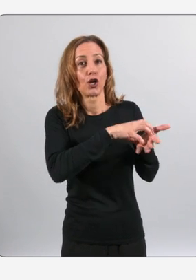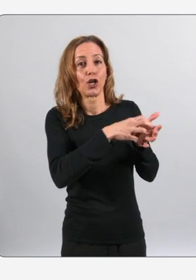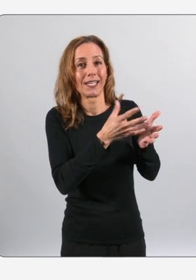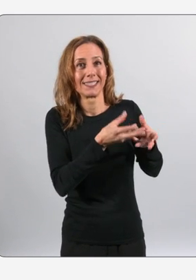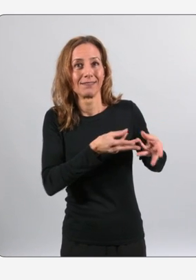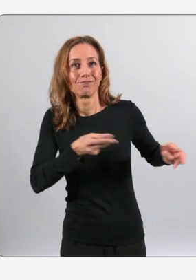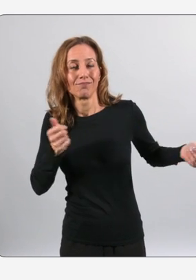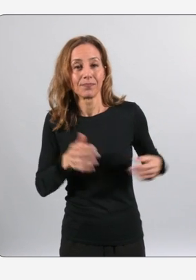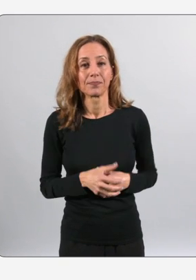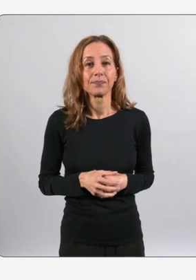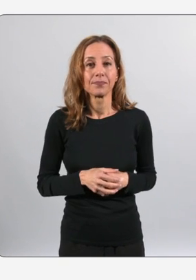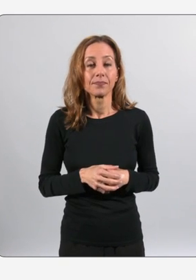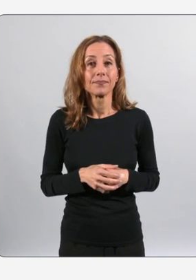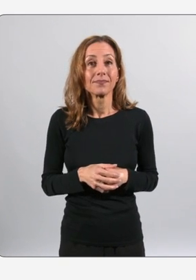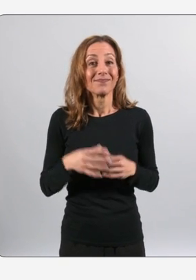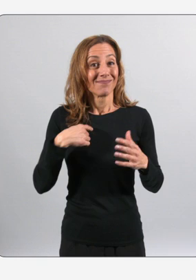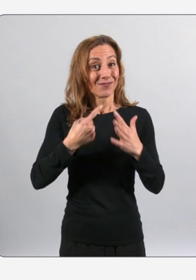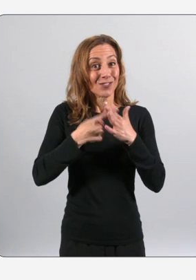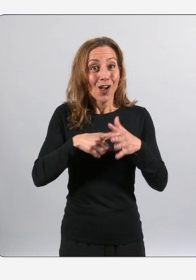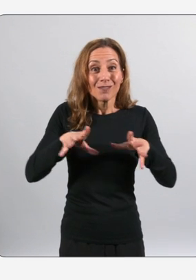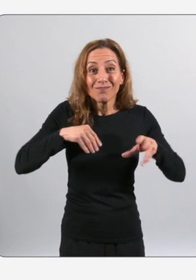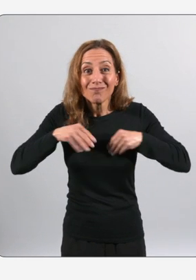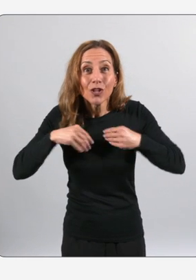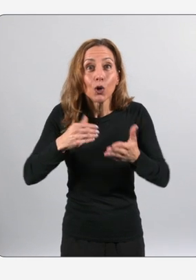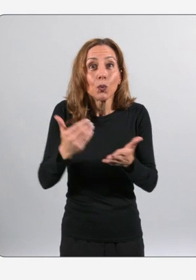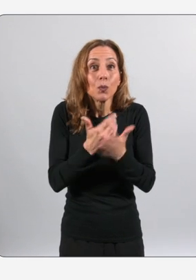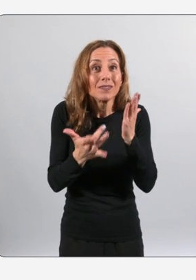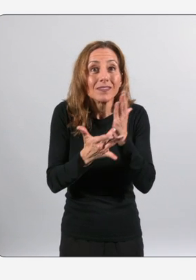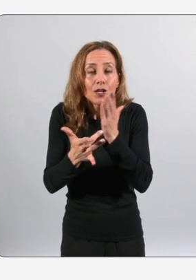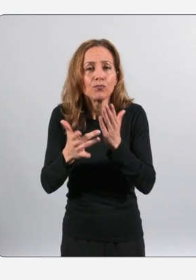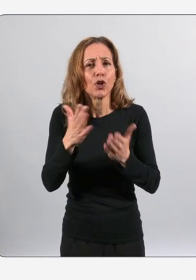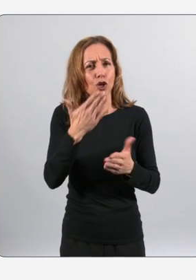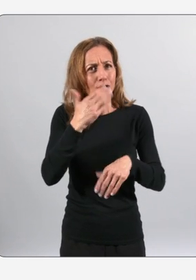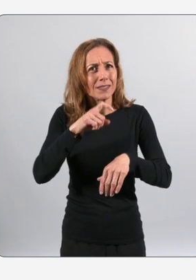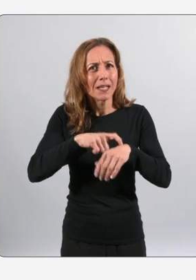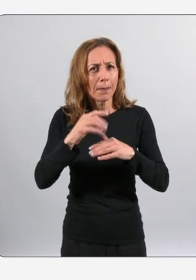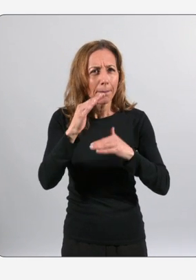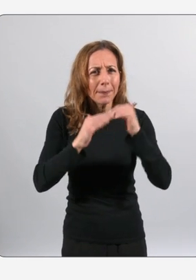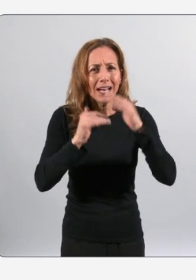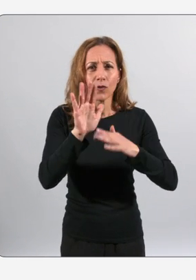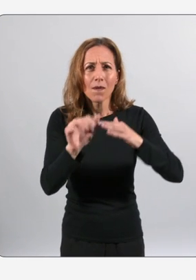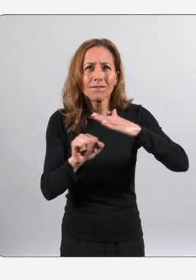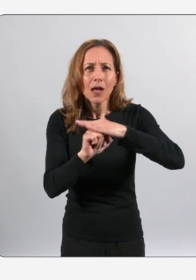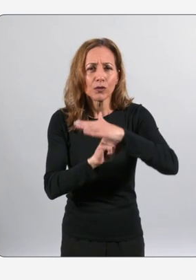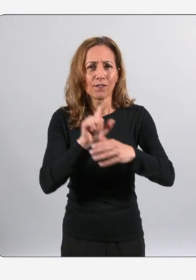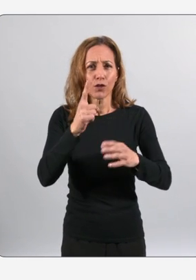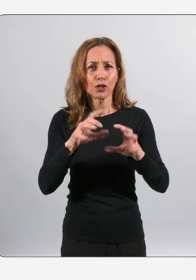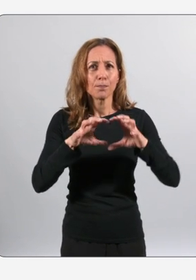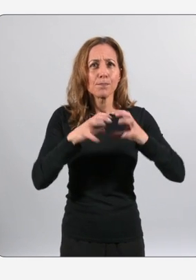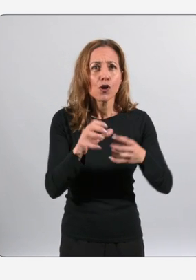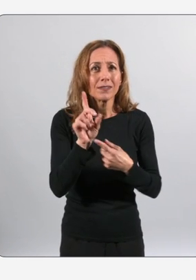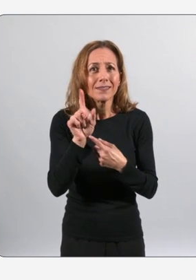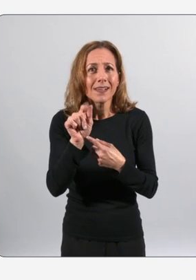As we adopt new technologies, it's also a good time to build your foundation of first party data, which is data based on